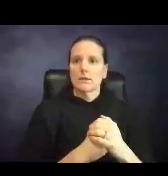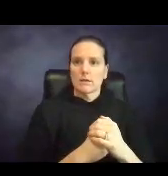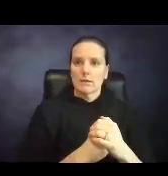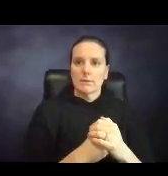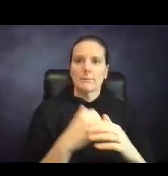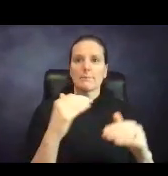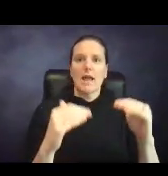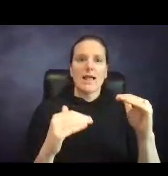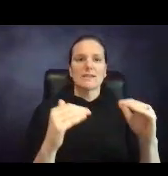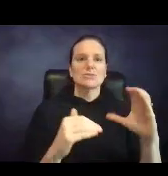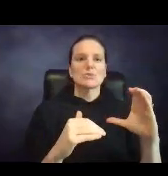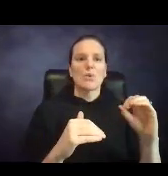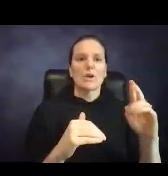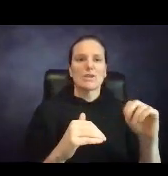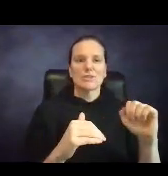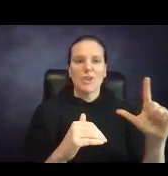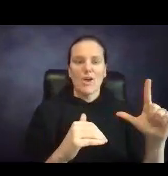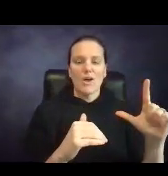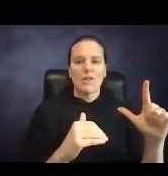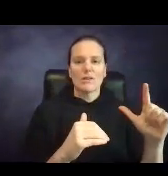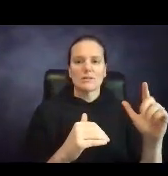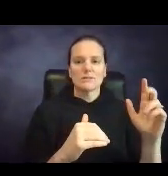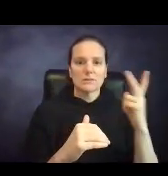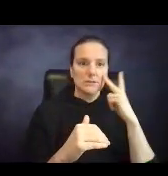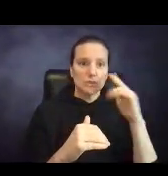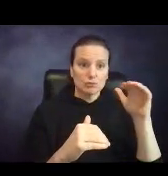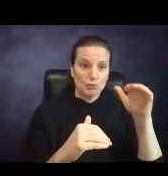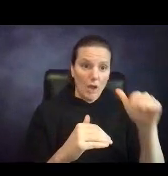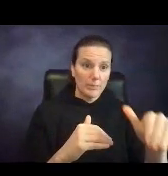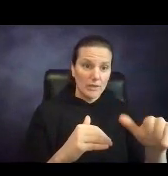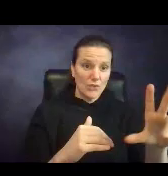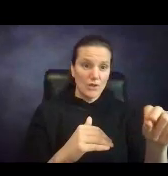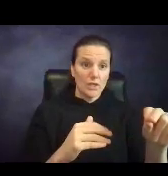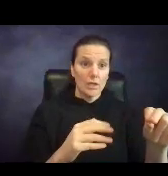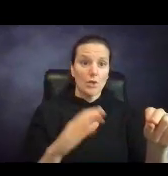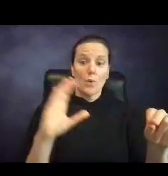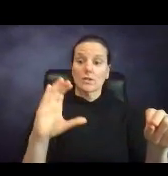which is why we see it dropping in in your thirties 'cause cortisol goes up, progesterone goes down.